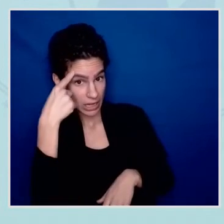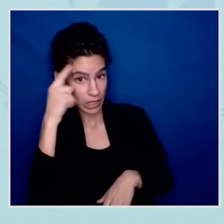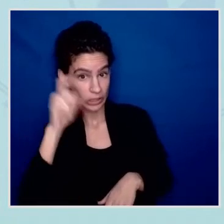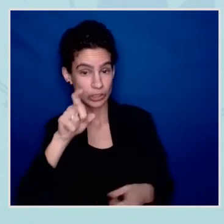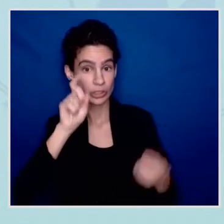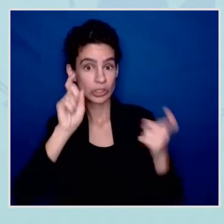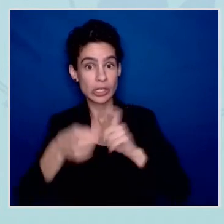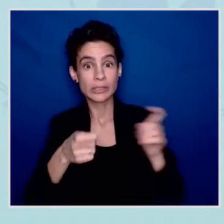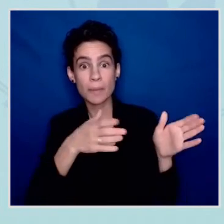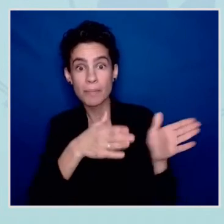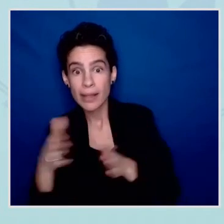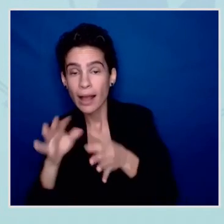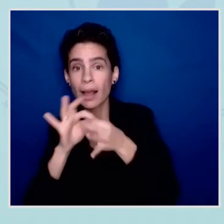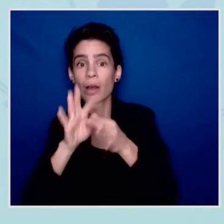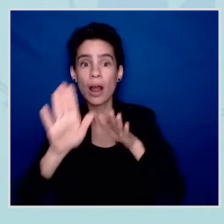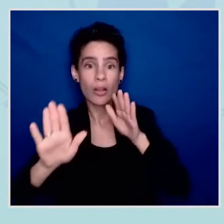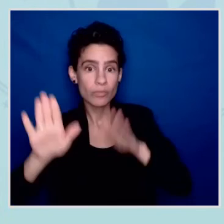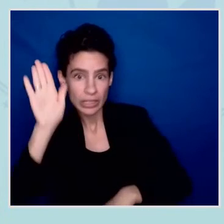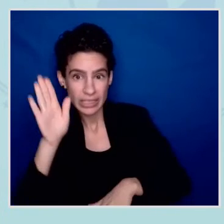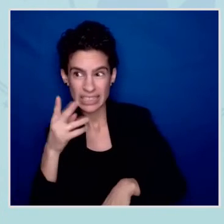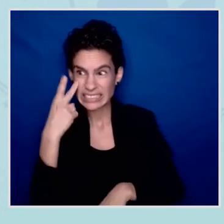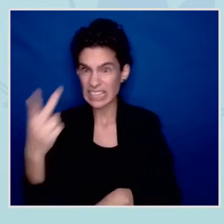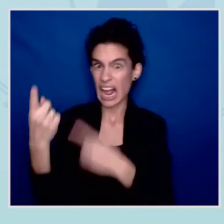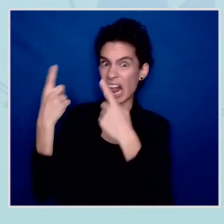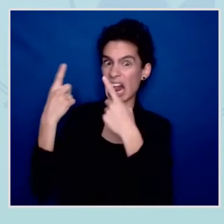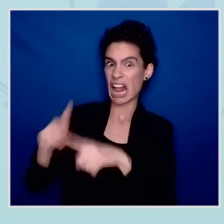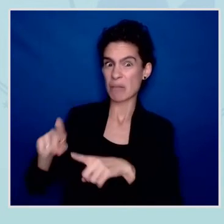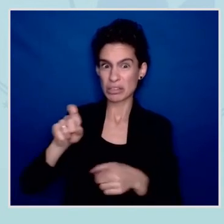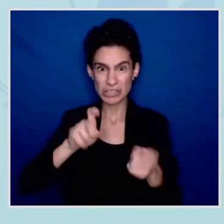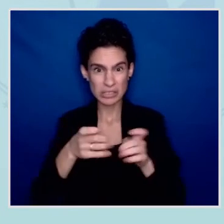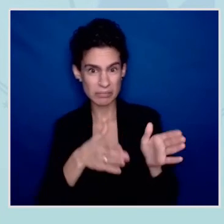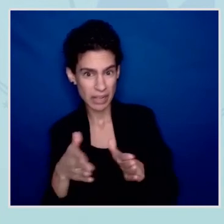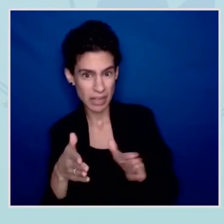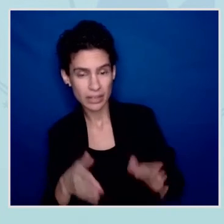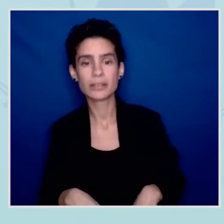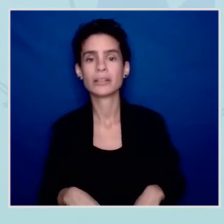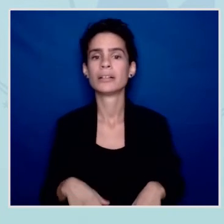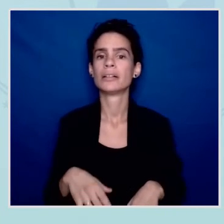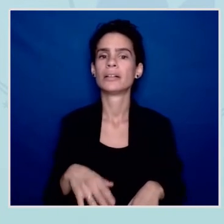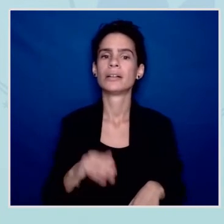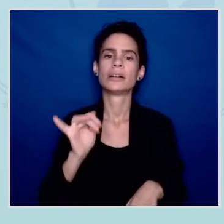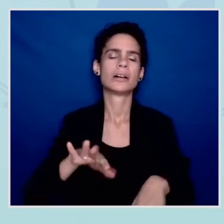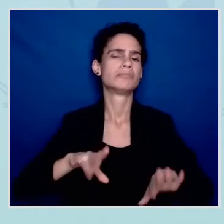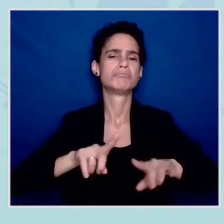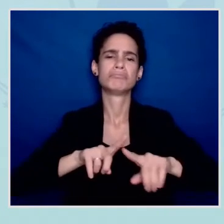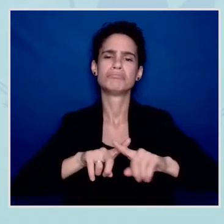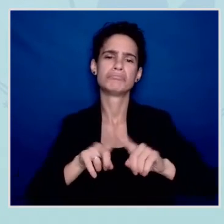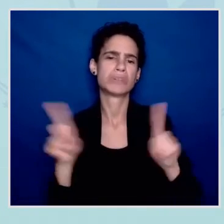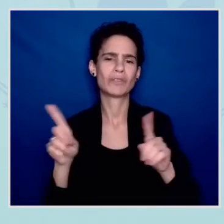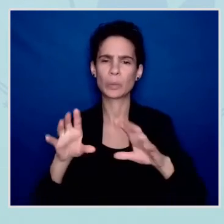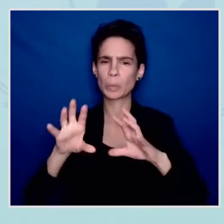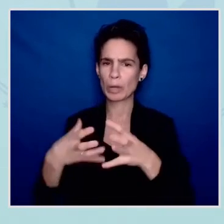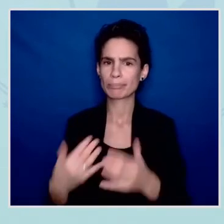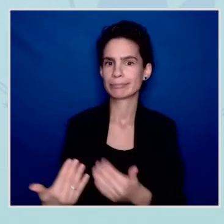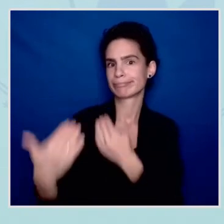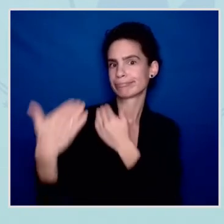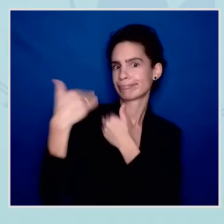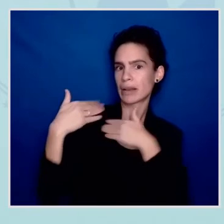IMMEDIATELY INVESTIGATED IN